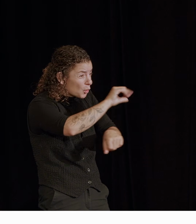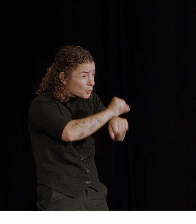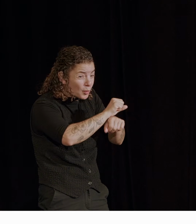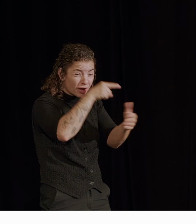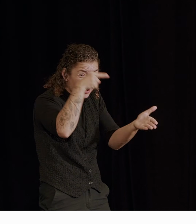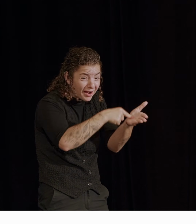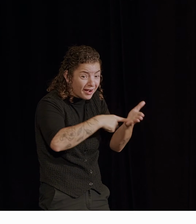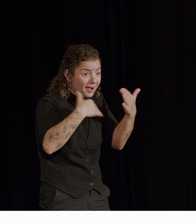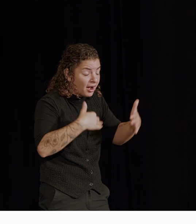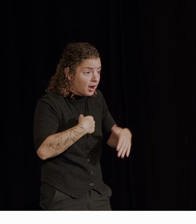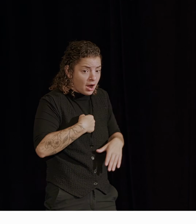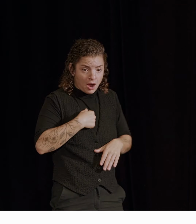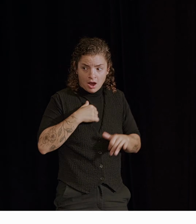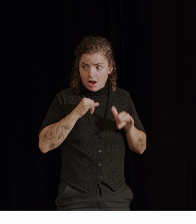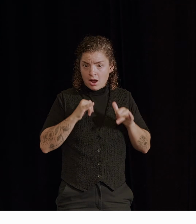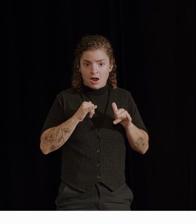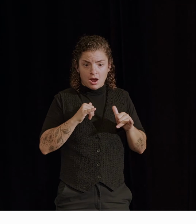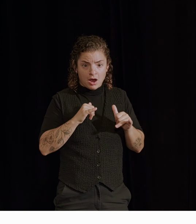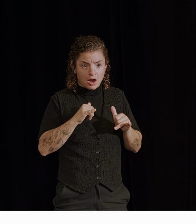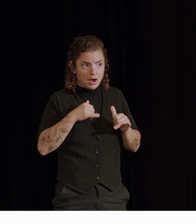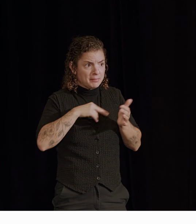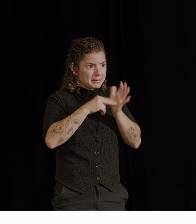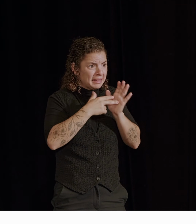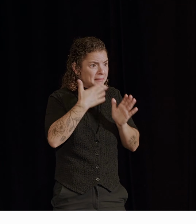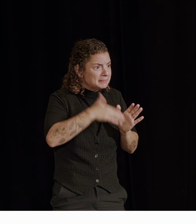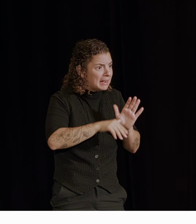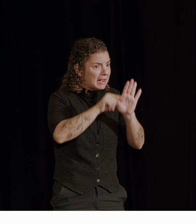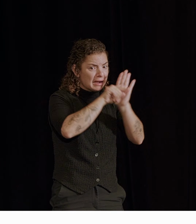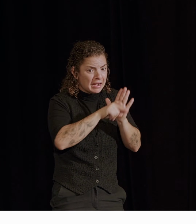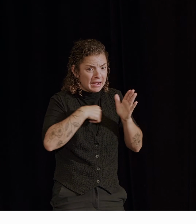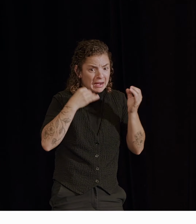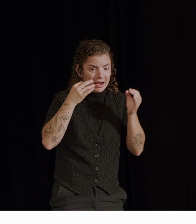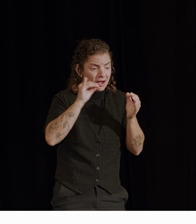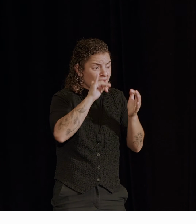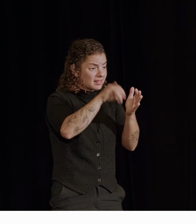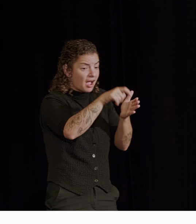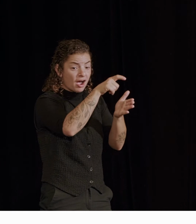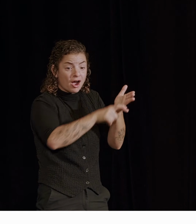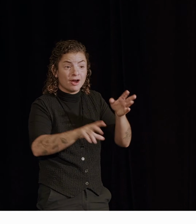And the article's headline was, "This is something unprompted, unsolicited by the company,